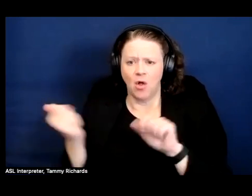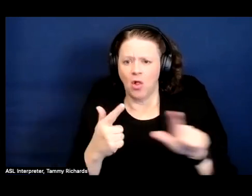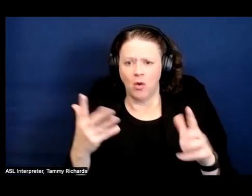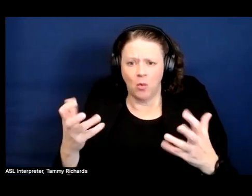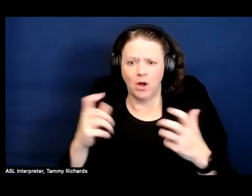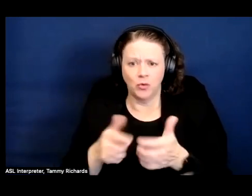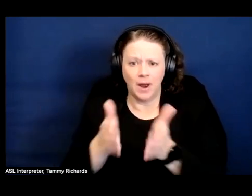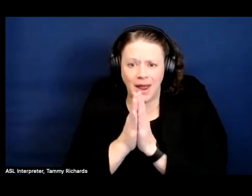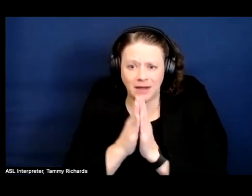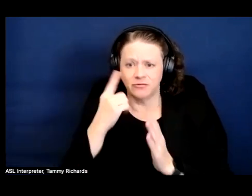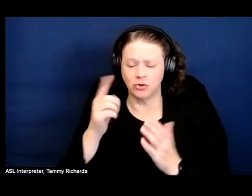those things are gonna be illegal.